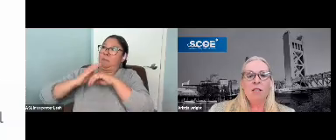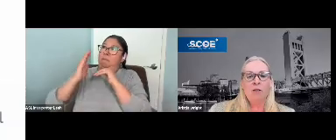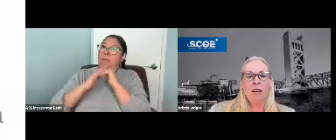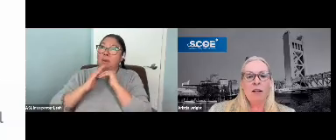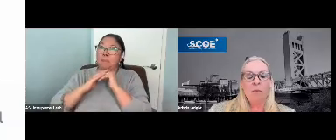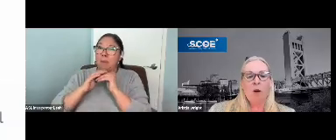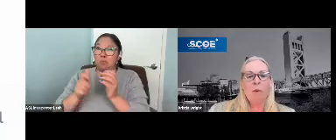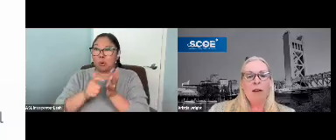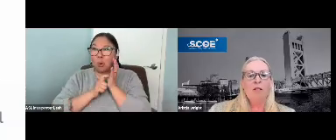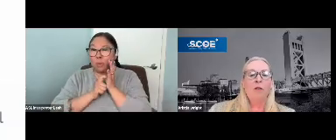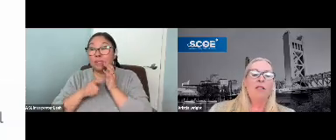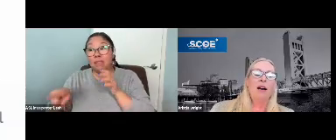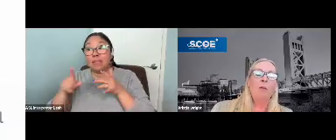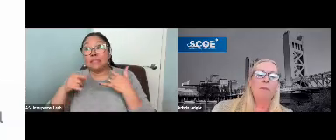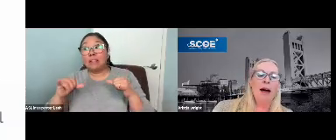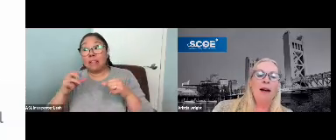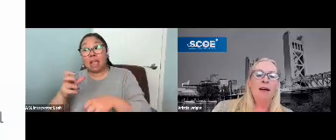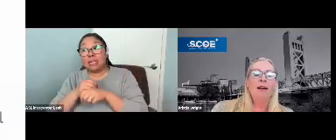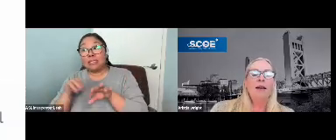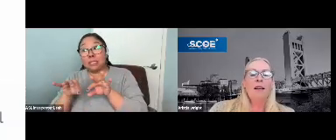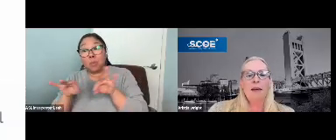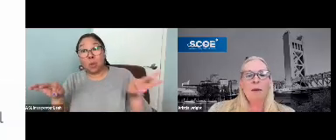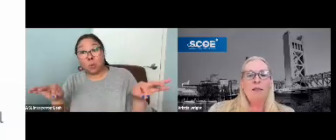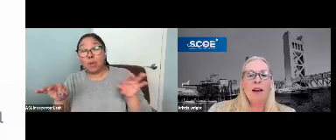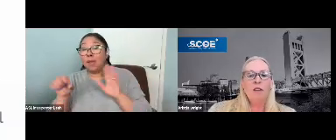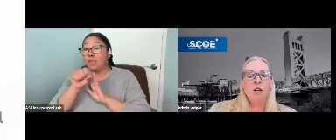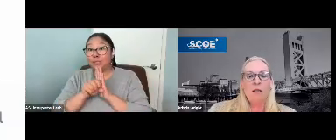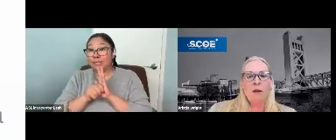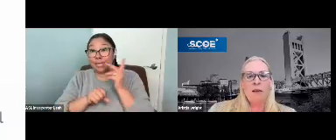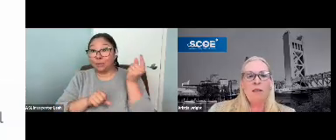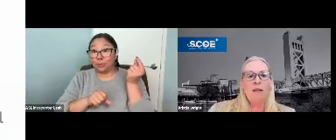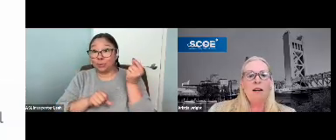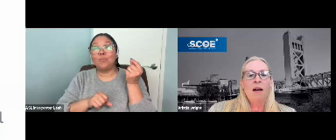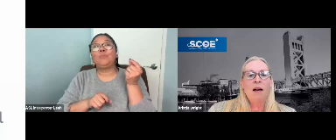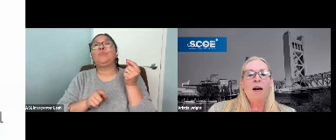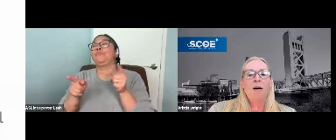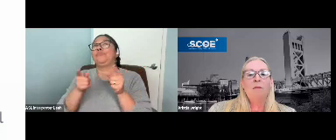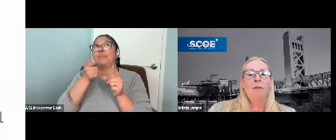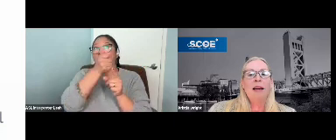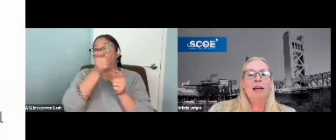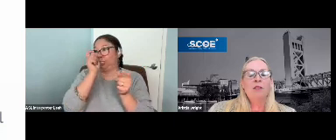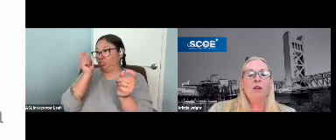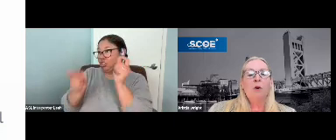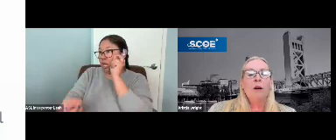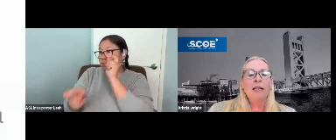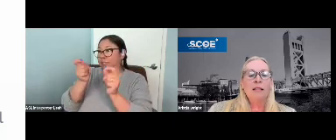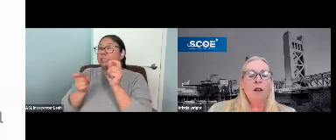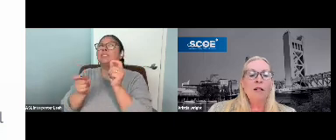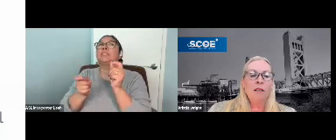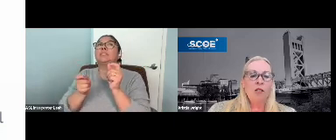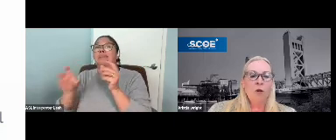also still get a diploma. So the state went back they made that adjustment. Um and so as long as